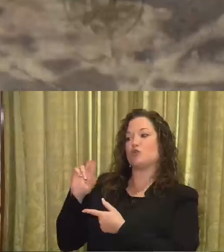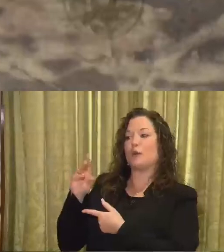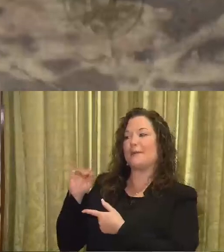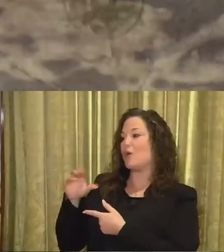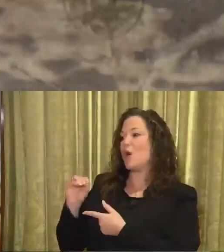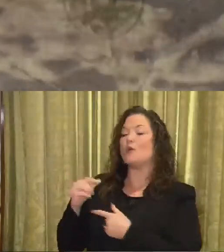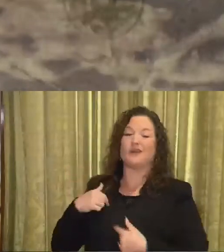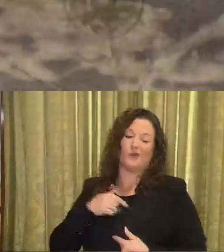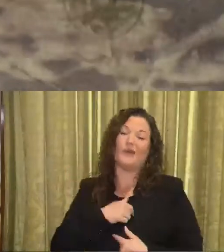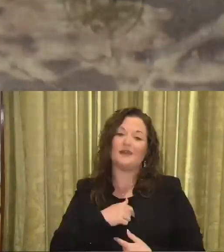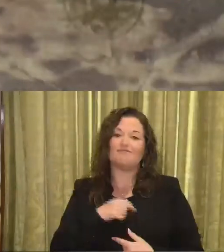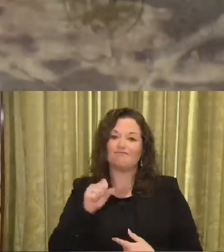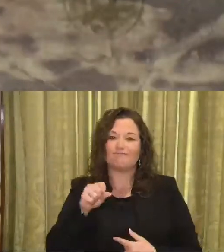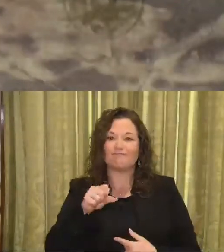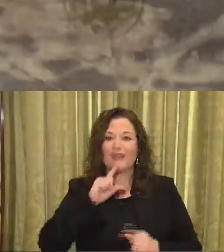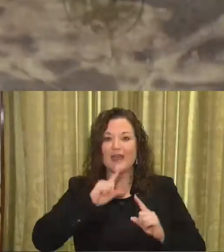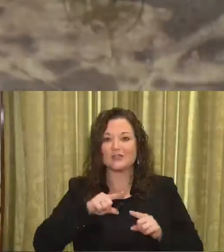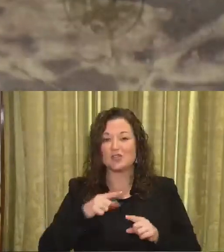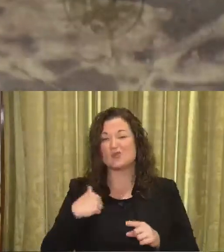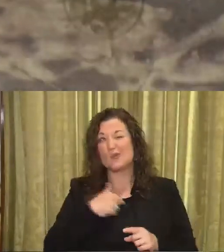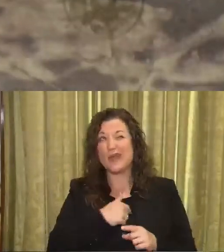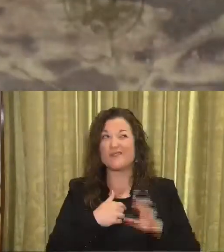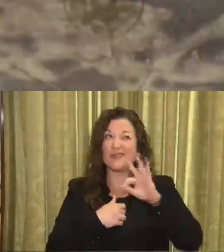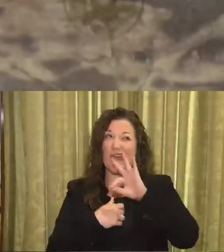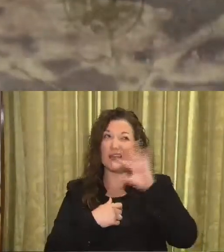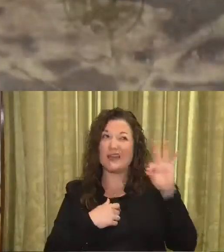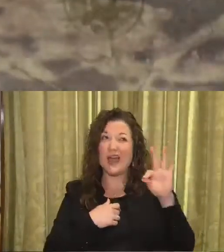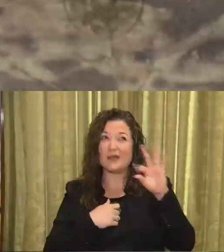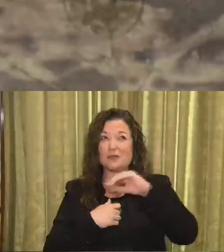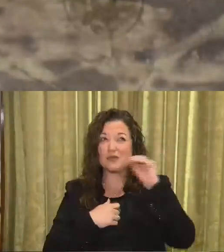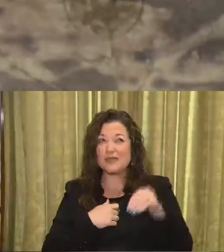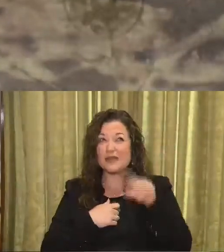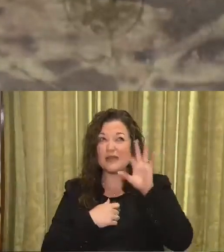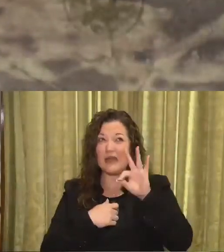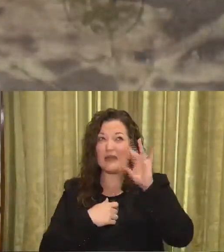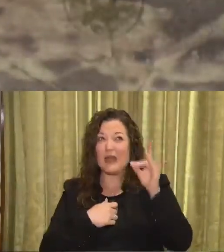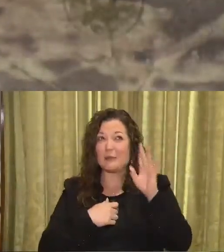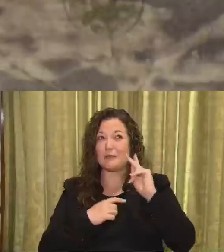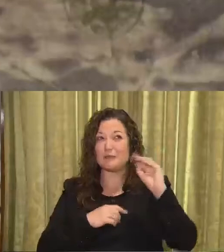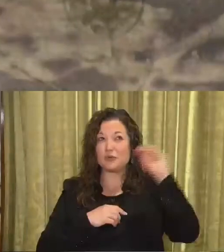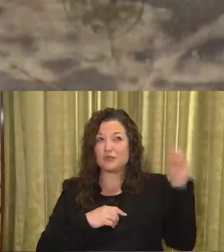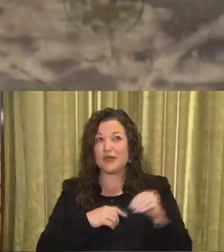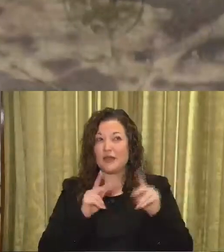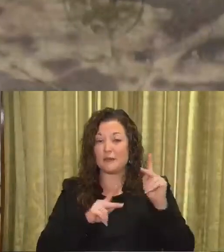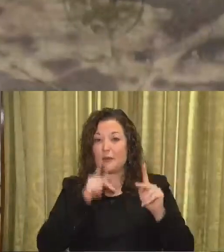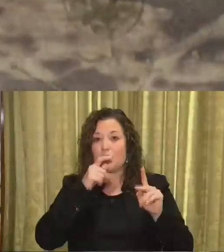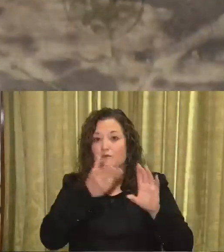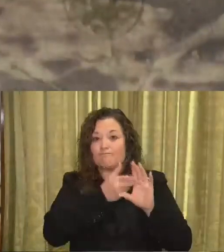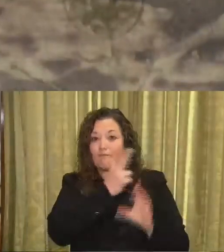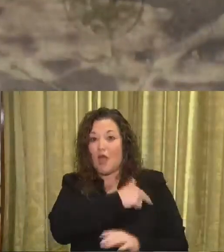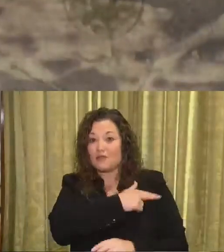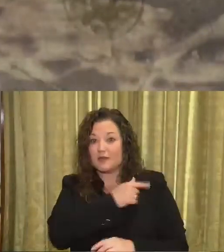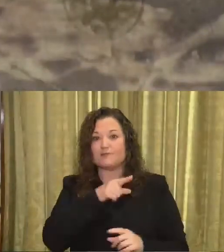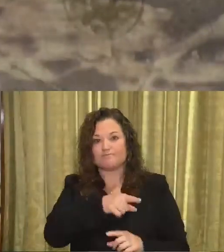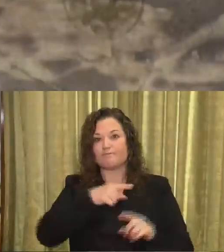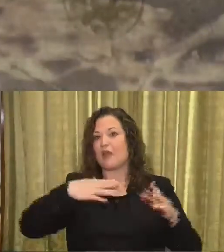It's 9899% of those that are. Hospitalized have not been vaccinated. That's extraordinary.